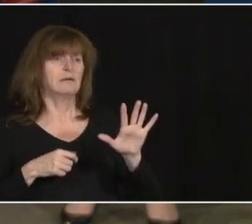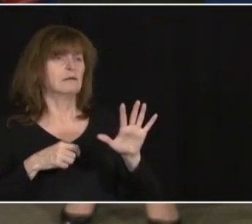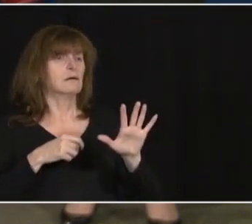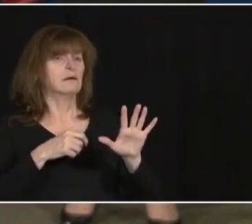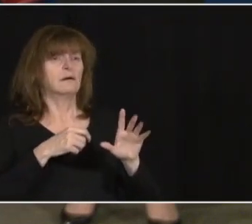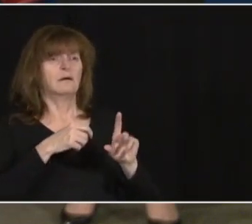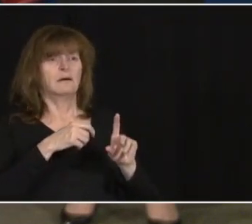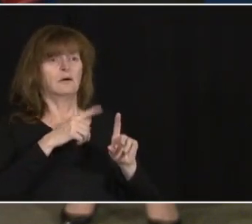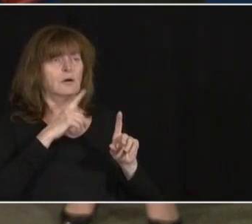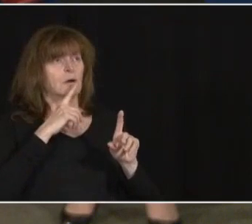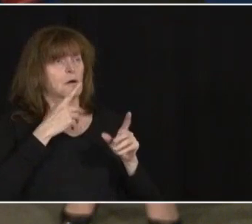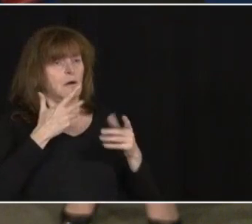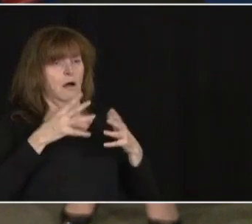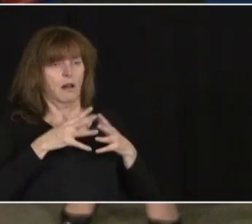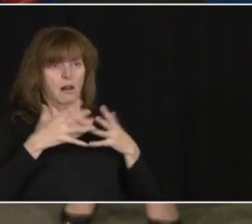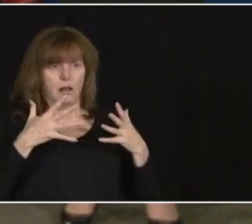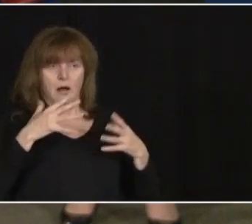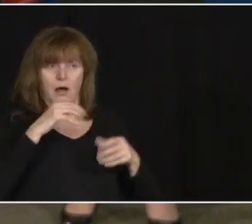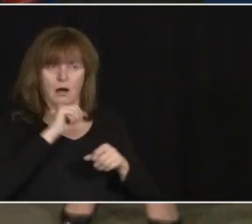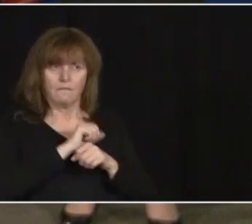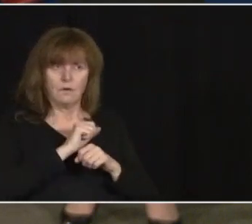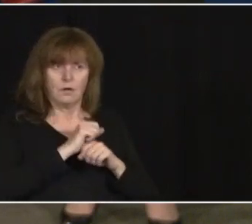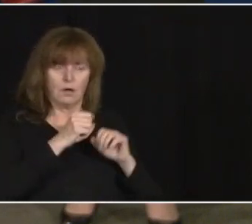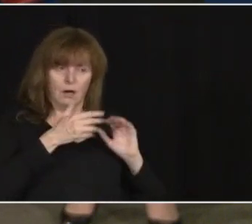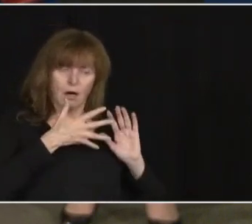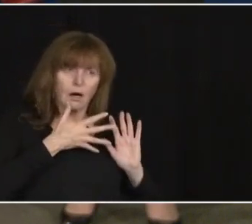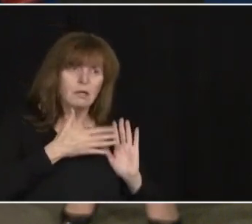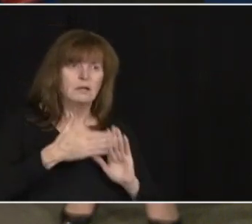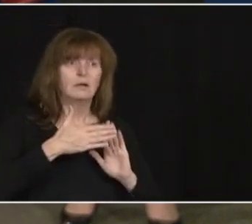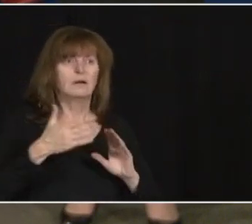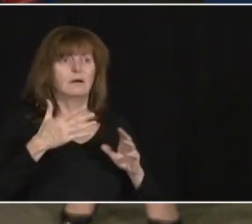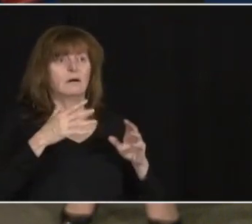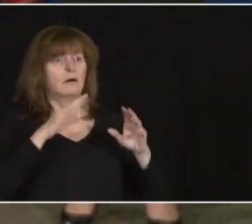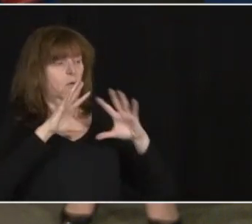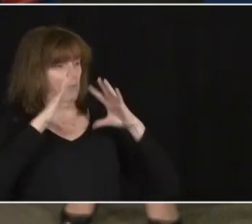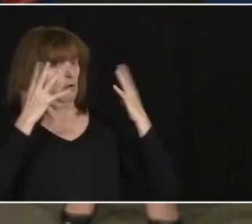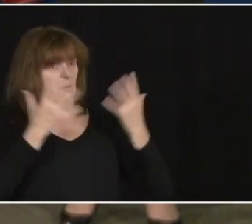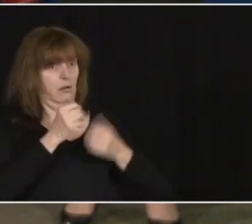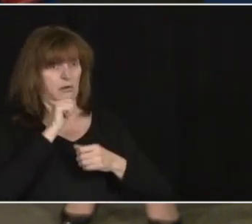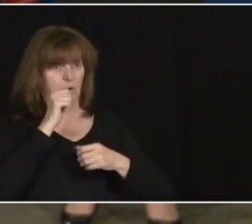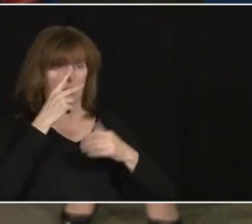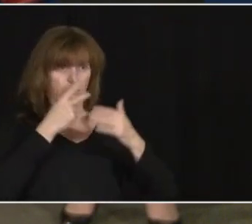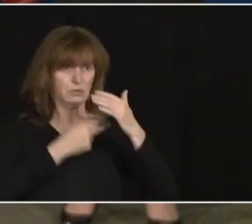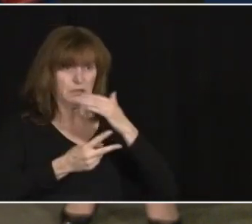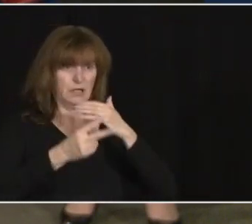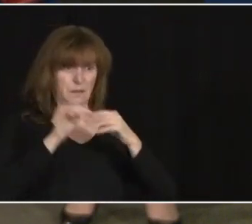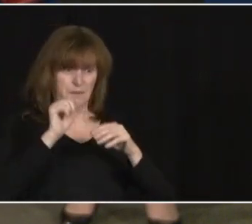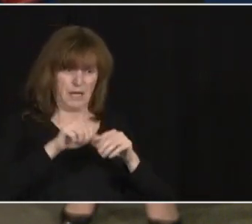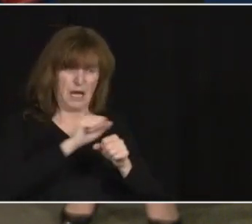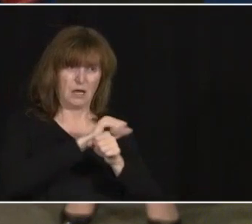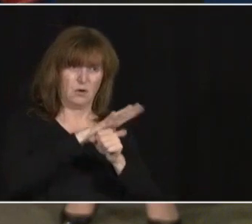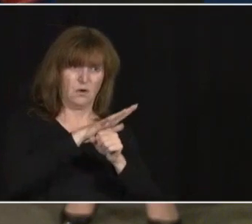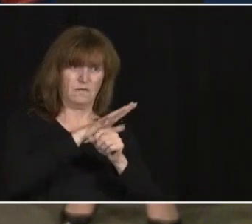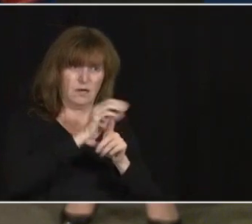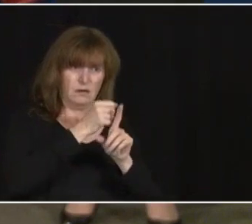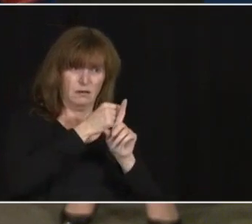long-term care homes and the pandemic. I don't think anyone could have predicted COVID-19 coming out exactly the way it did.